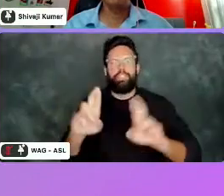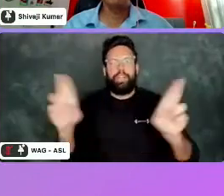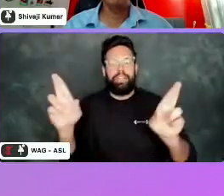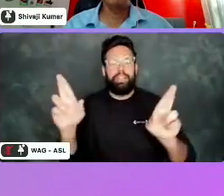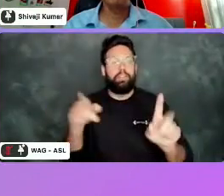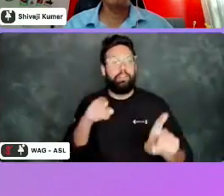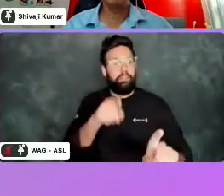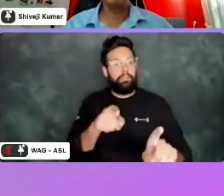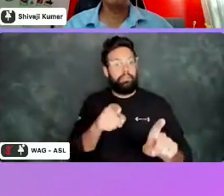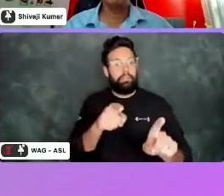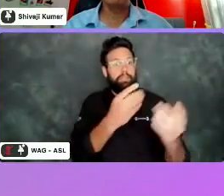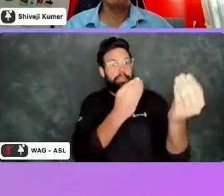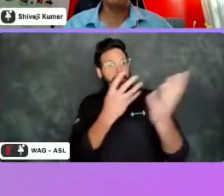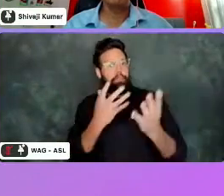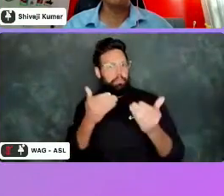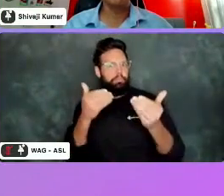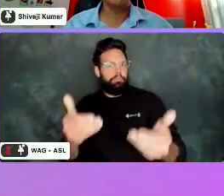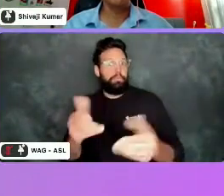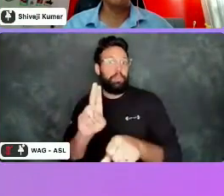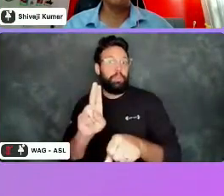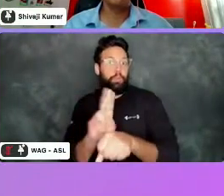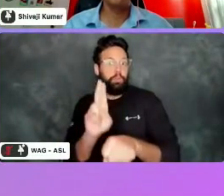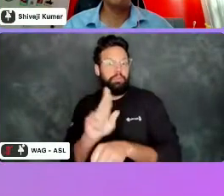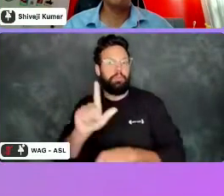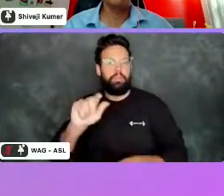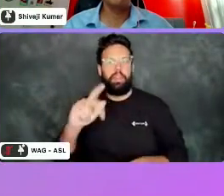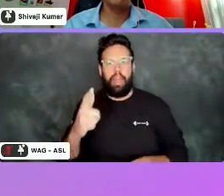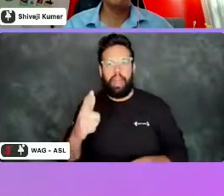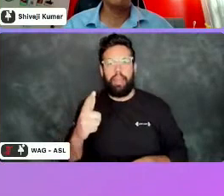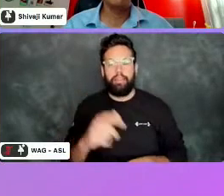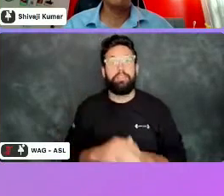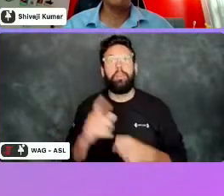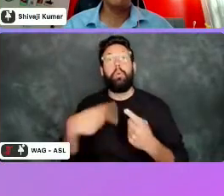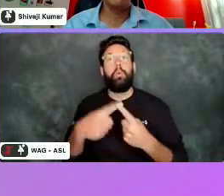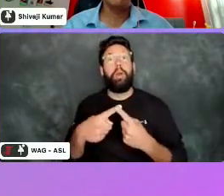So that's gonna be great to peel into when we go to actually fix these.